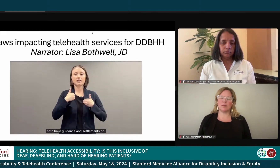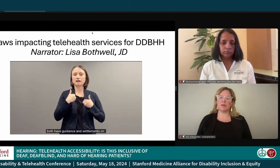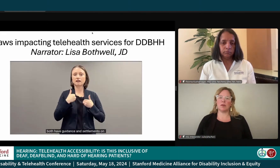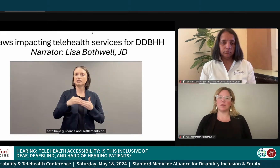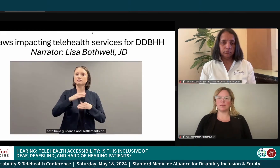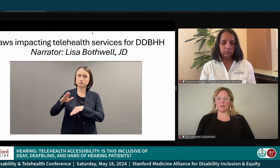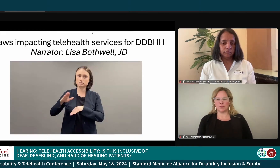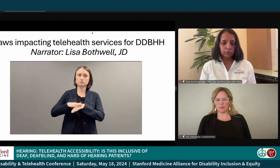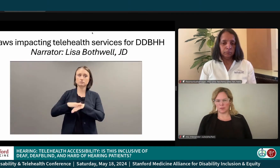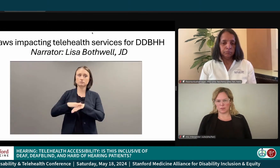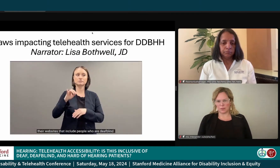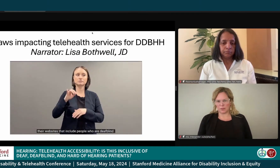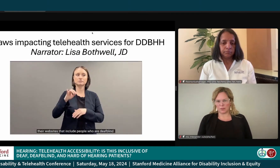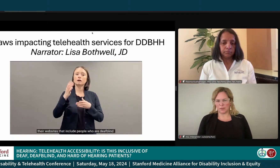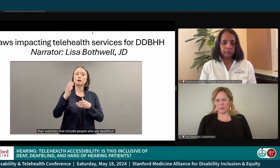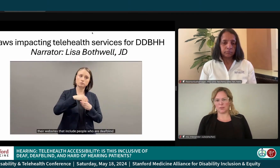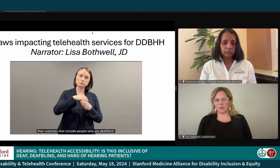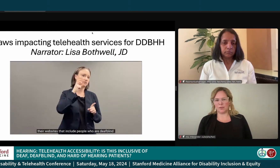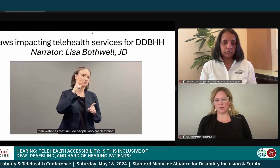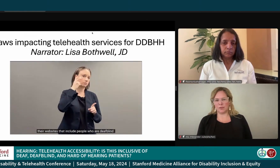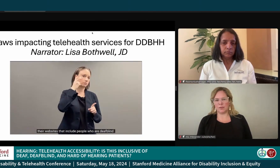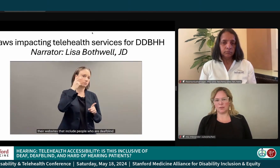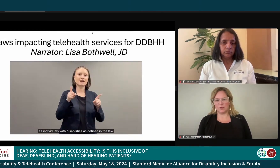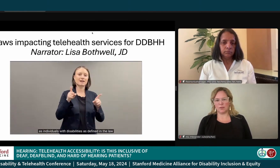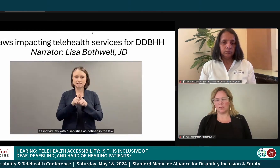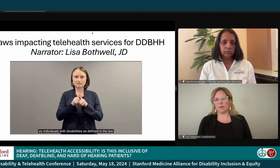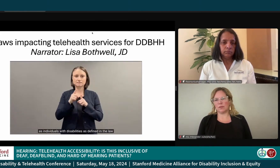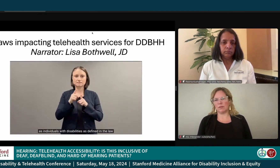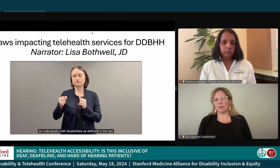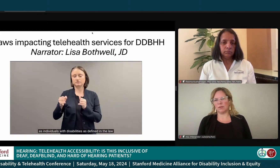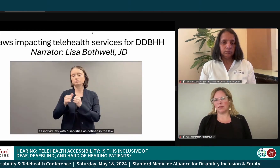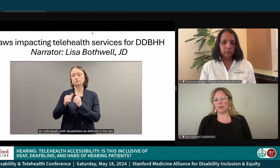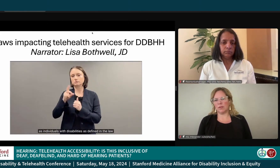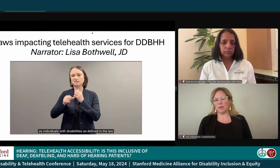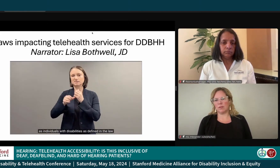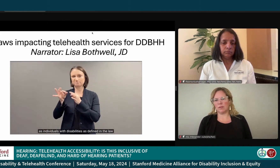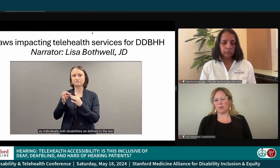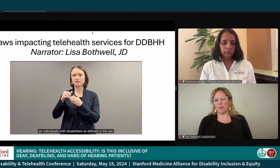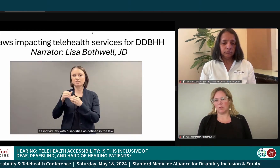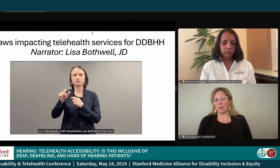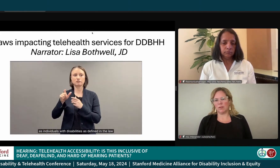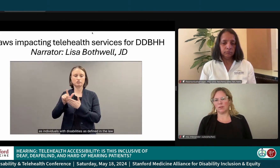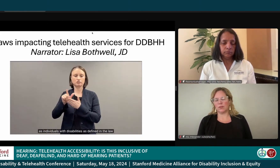that includes people who are deaf, blind, and individual disabilities defined in the law.